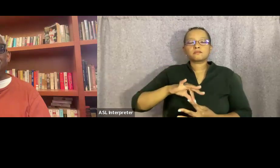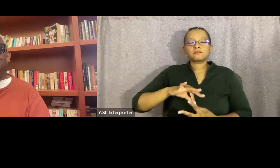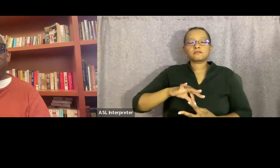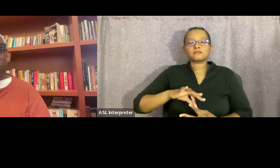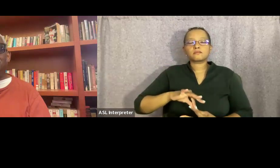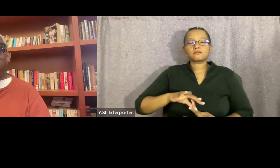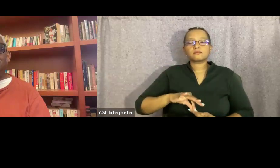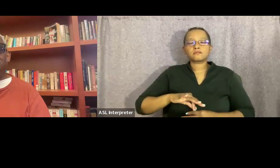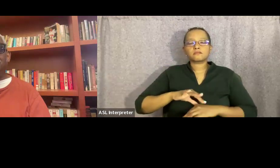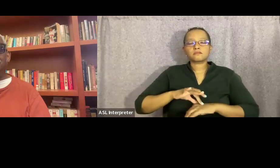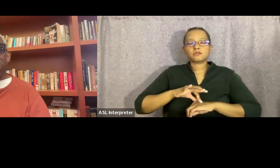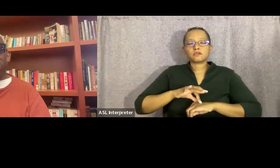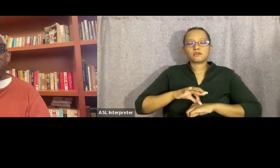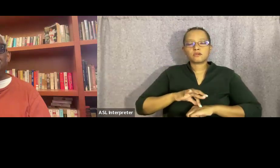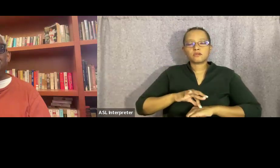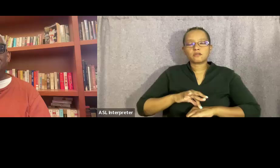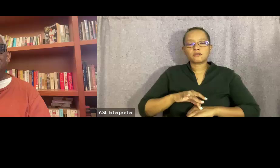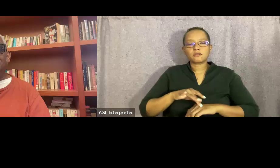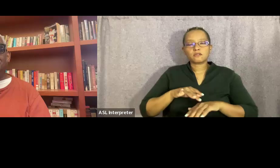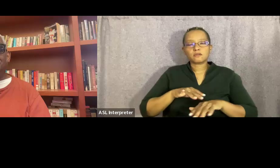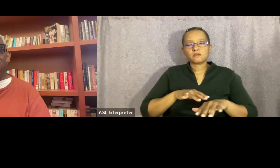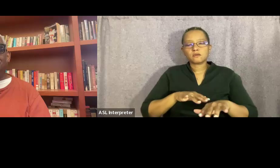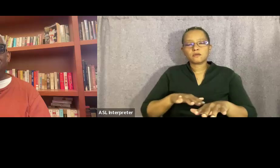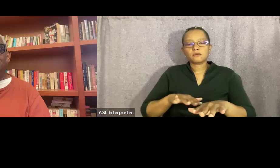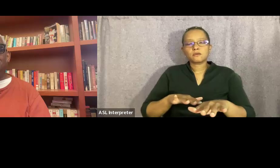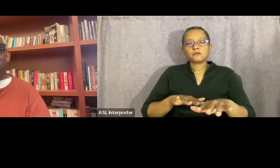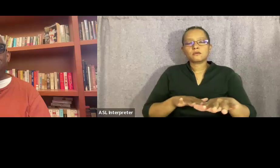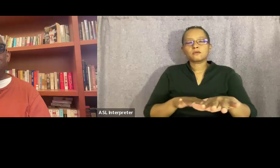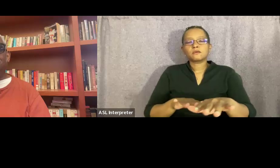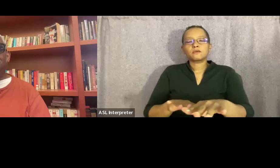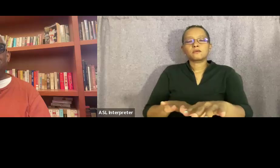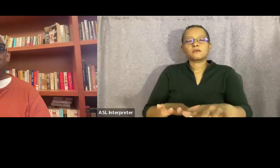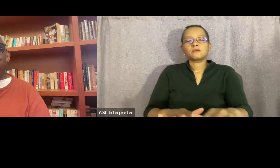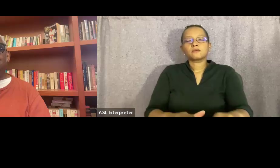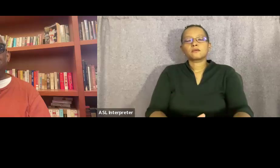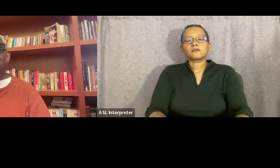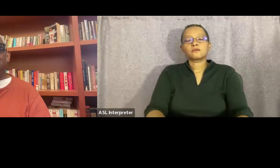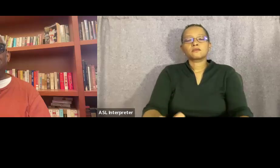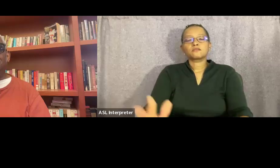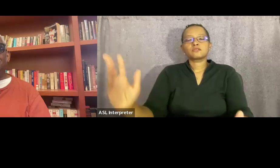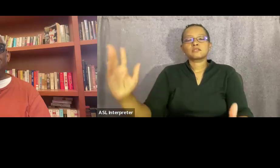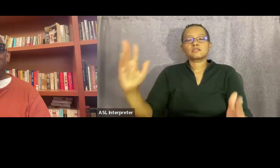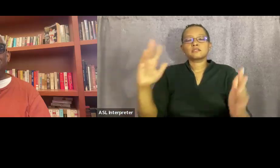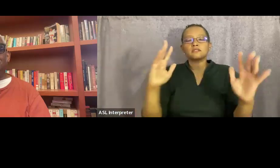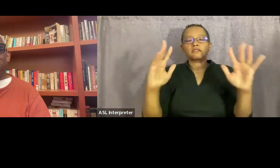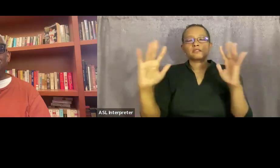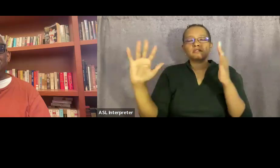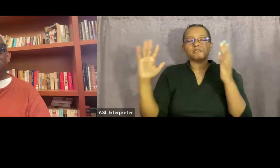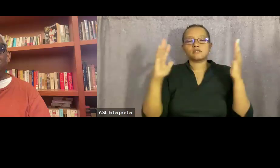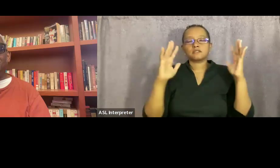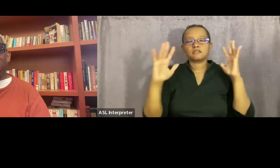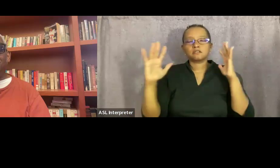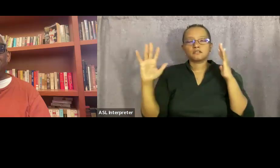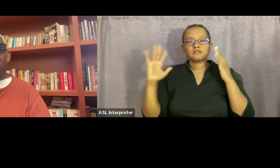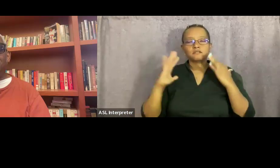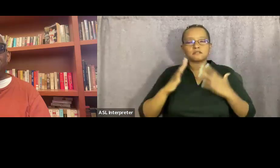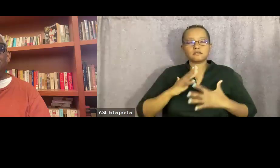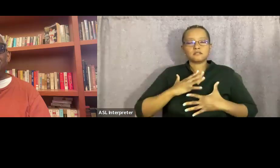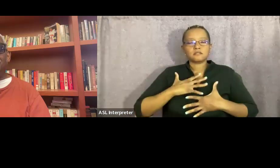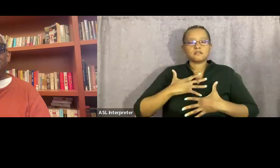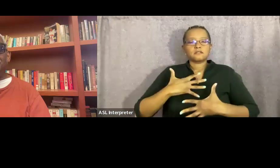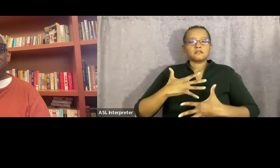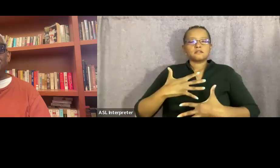in the trees. Breathe deep. Let yourself become one. All of these things.